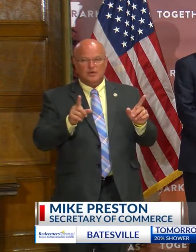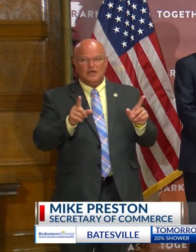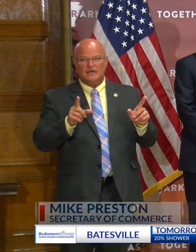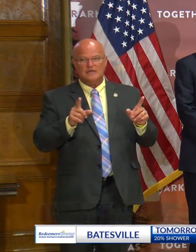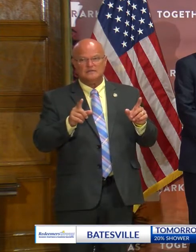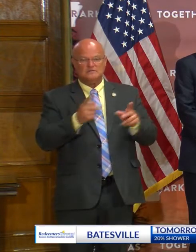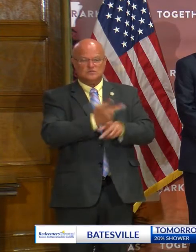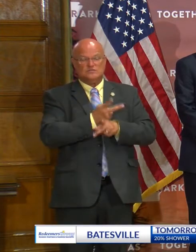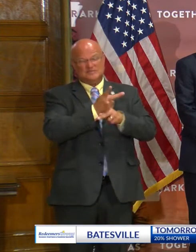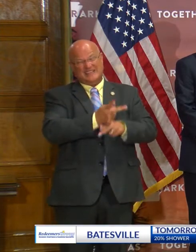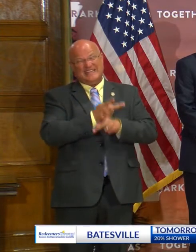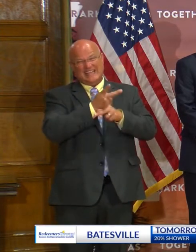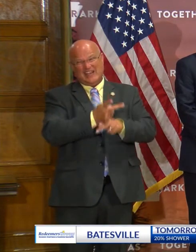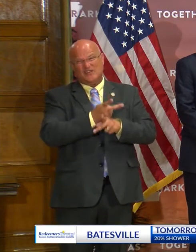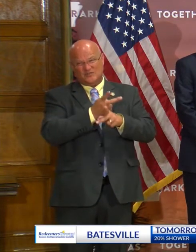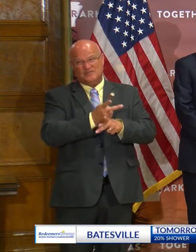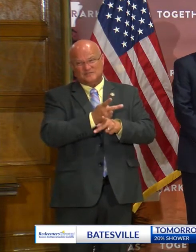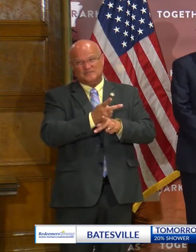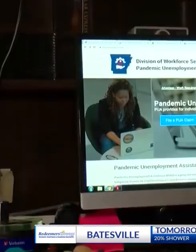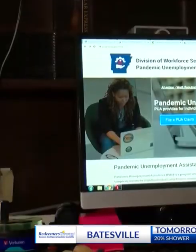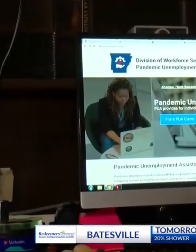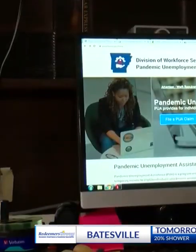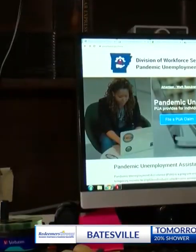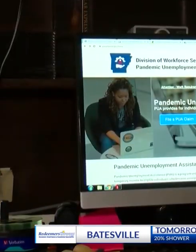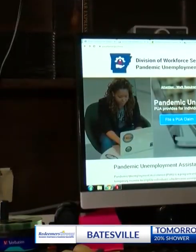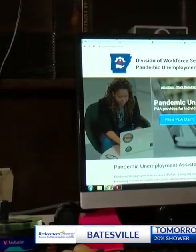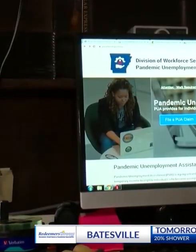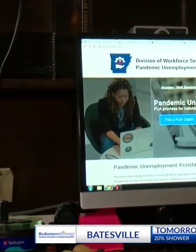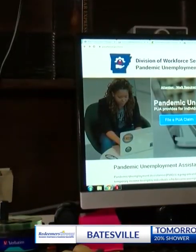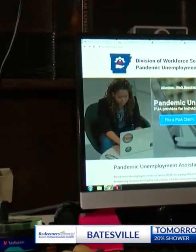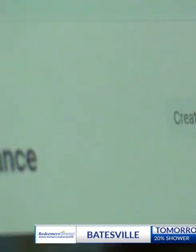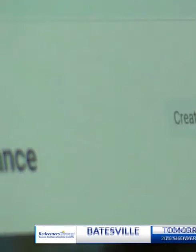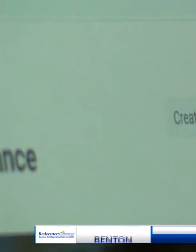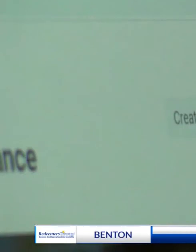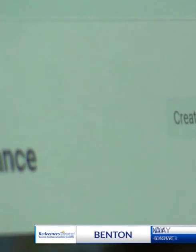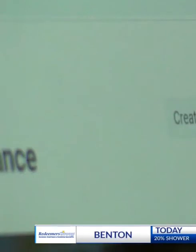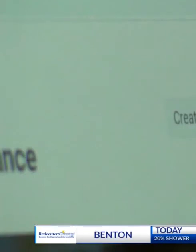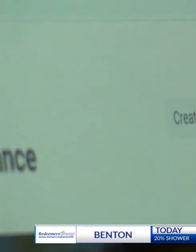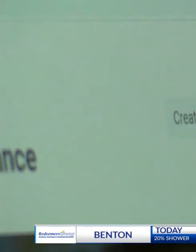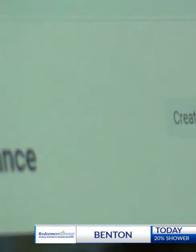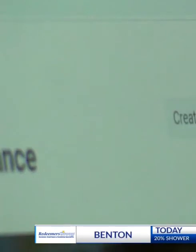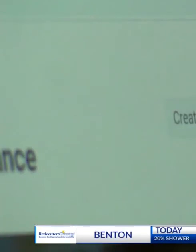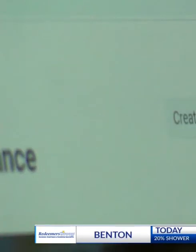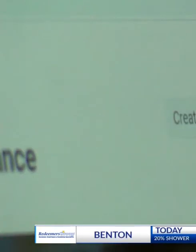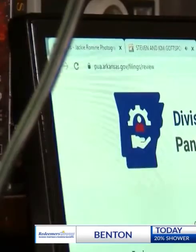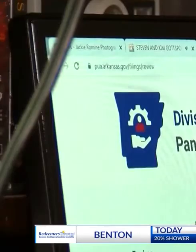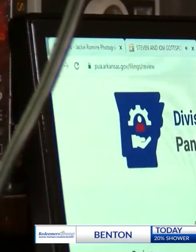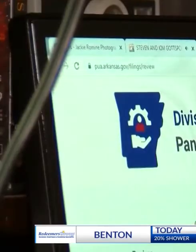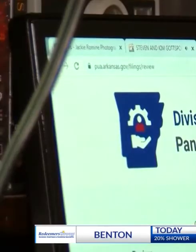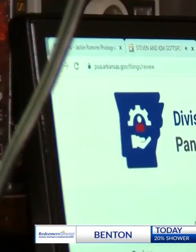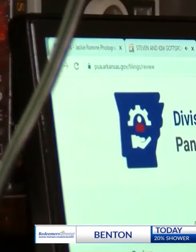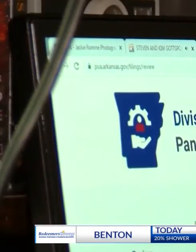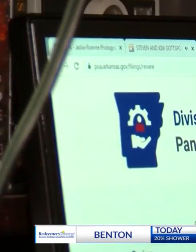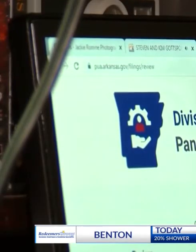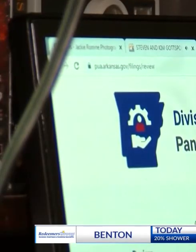up but in abundance of caution that we don't wanna pay out fraudulent claims OFFICIALS SAY THAT ANYONE CAN HAVE THIS